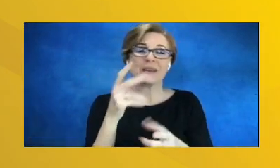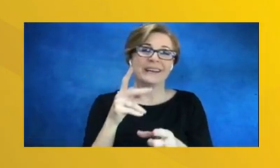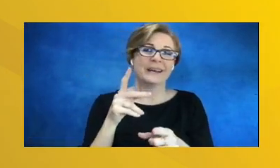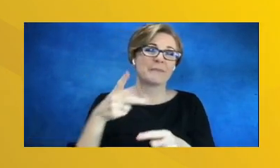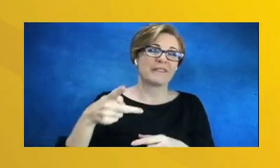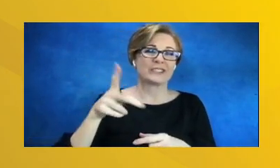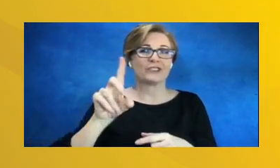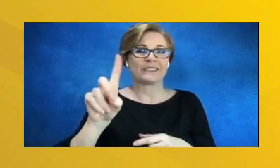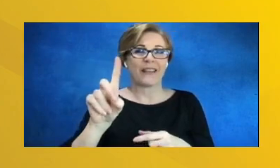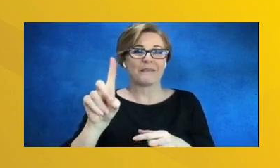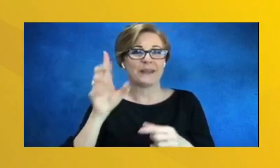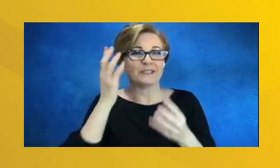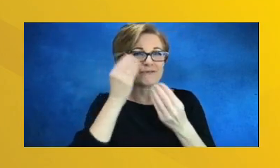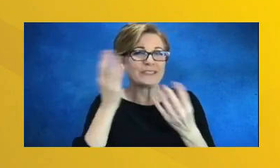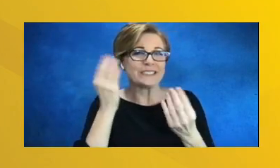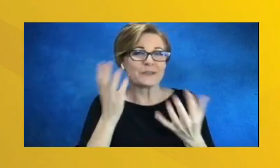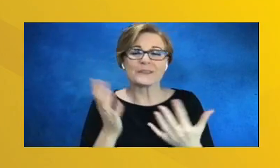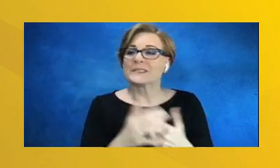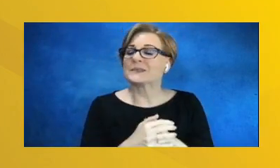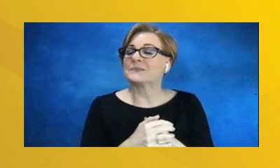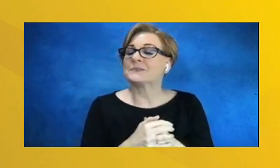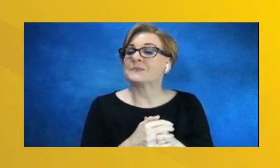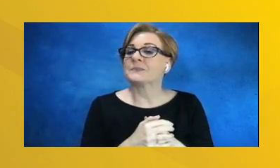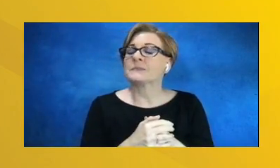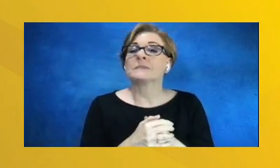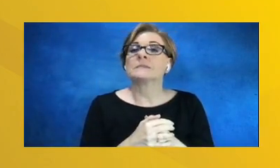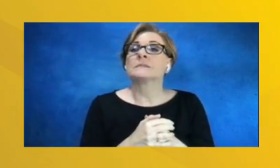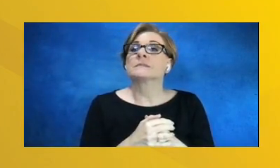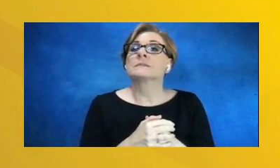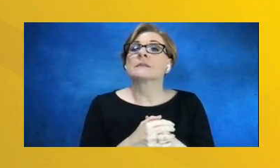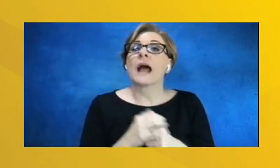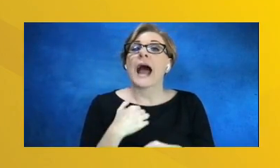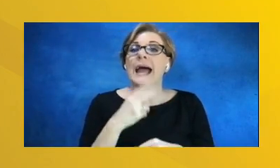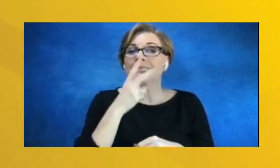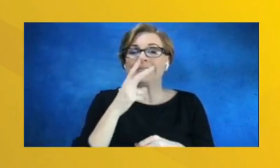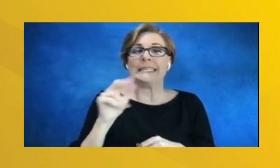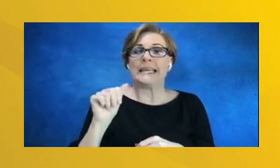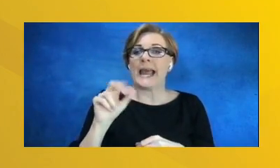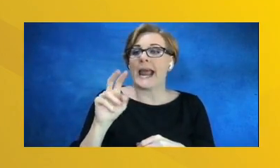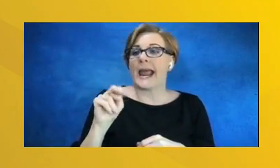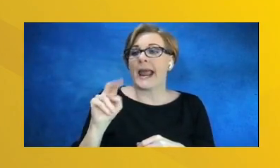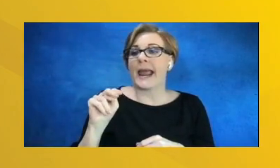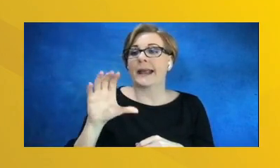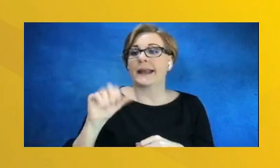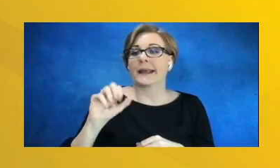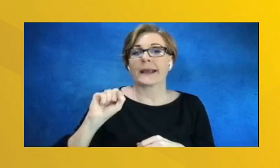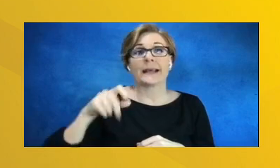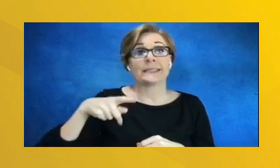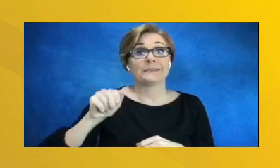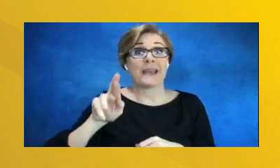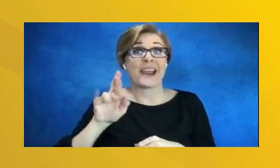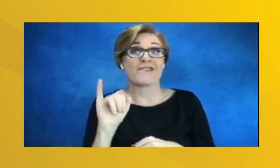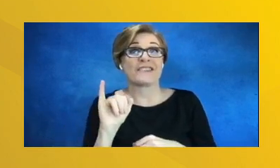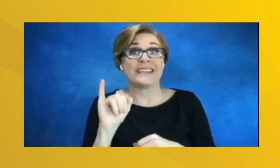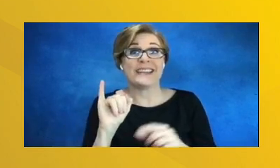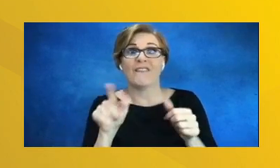So, at least for me, I see Ann Caspari is on. She's the first one.